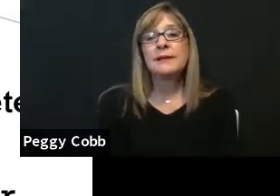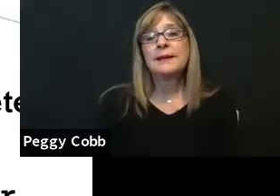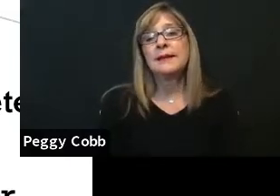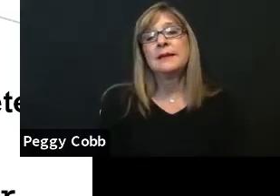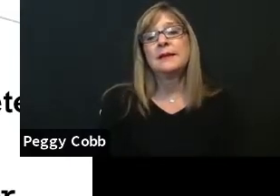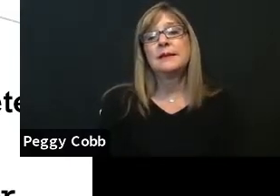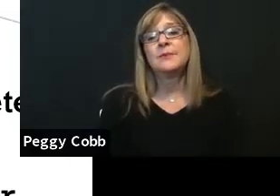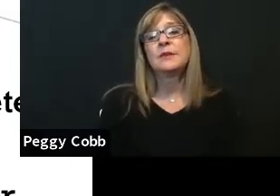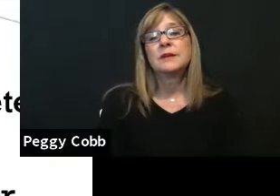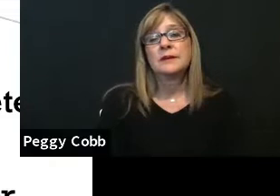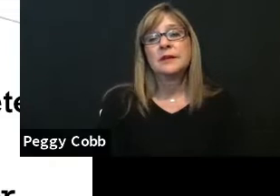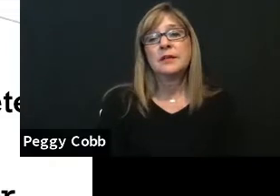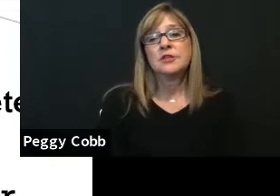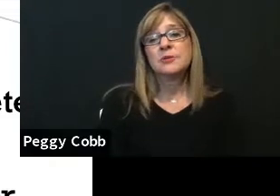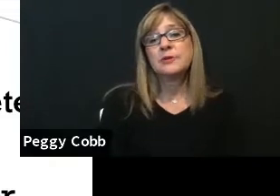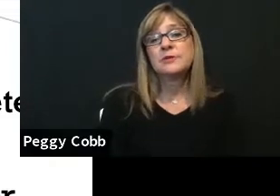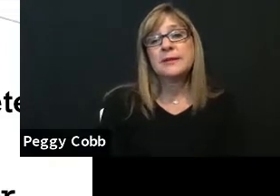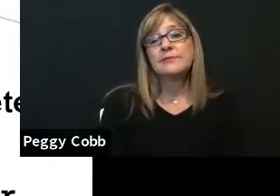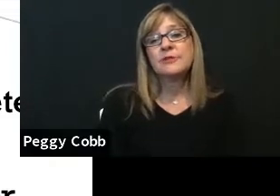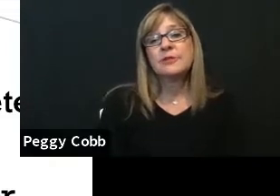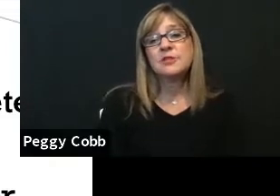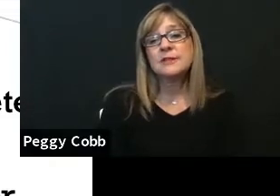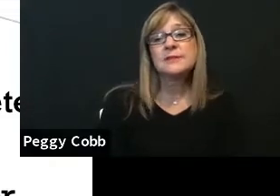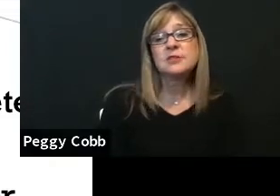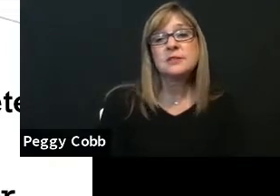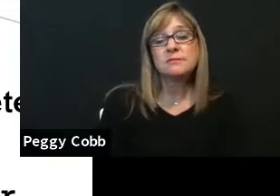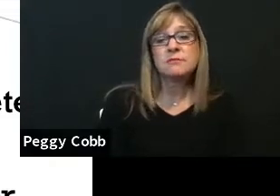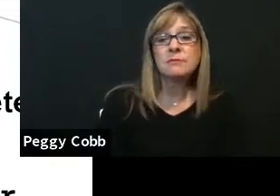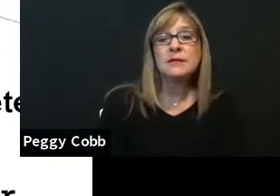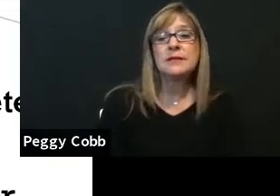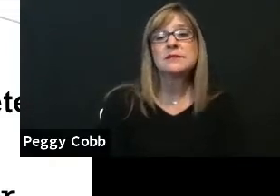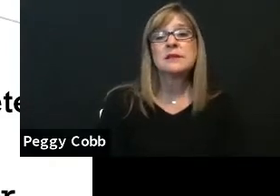They had an interpreter set up for the transition meetings.